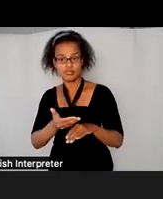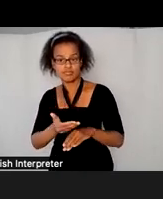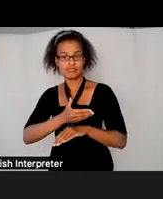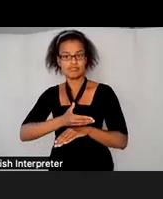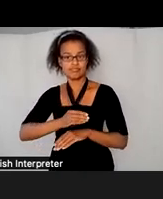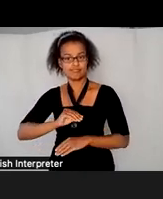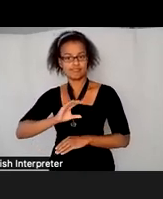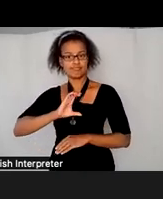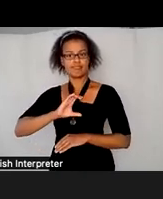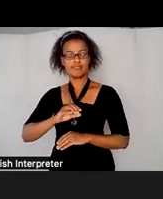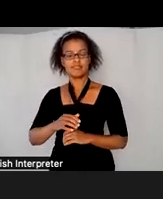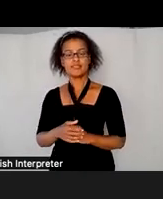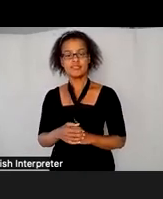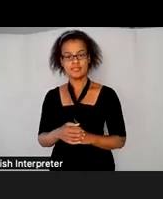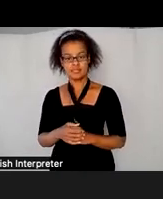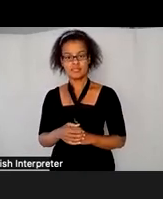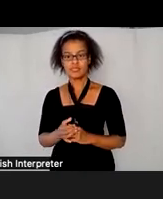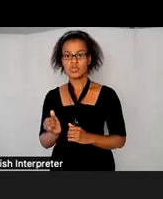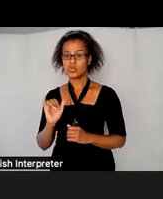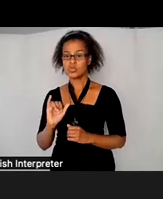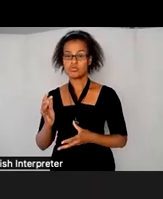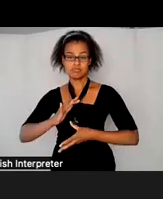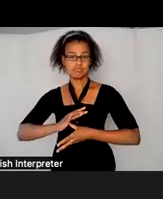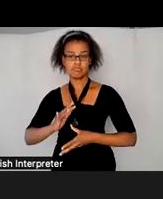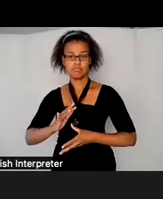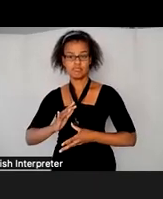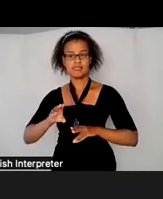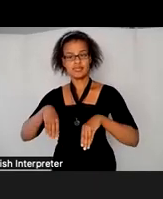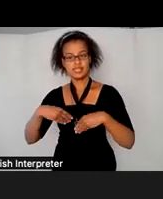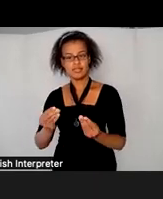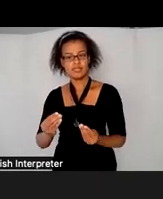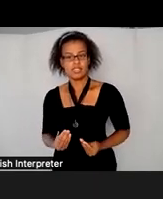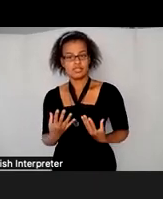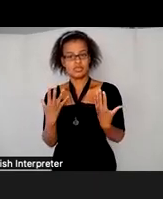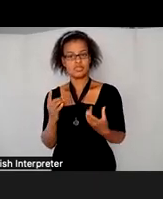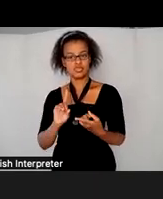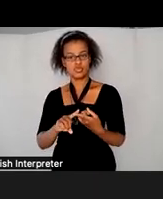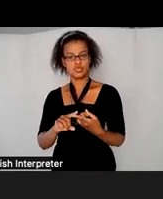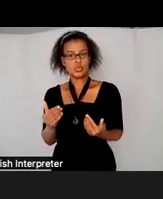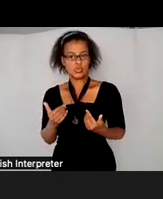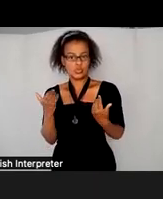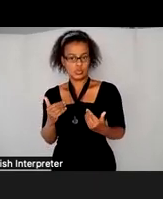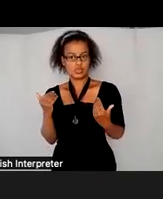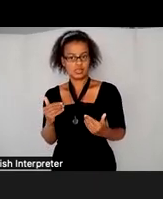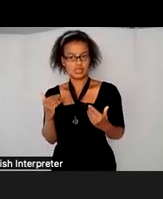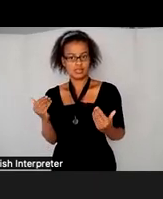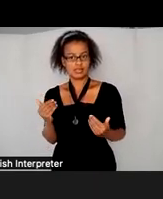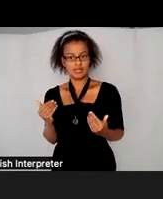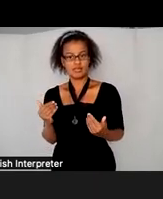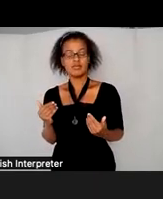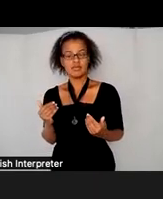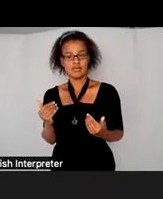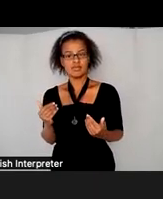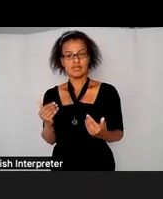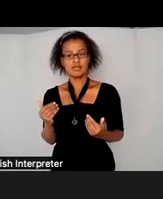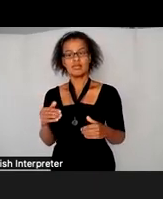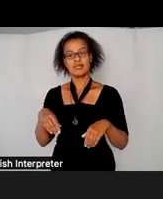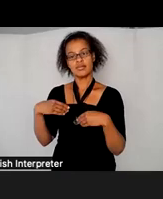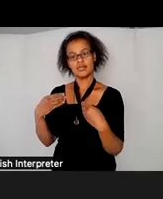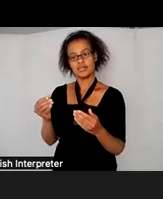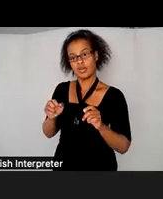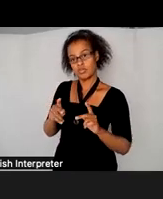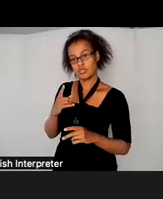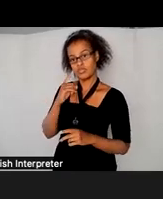to inspire the the younger generation to provide opportunities for leadership and food justice